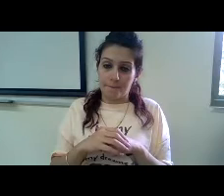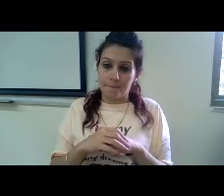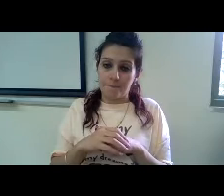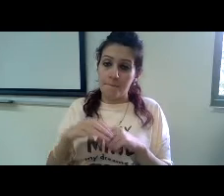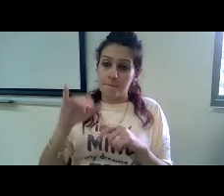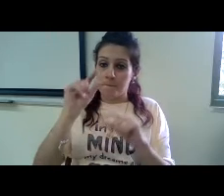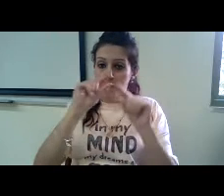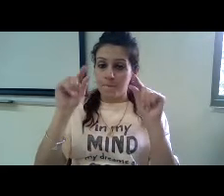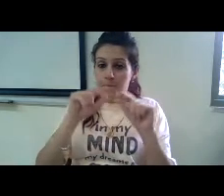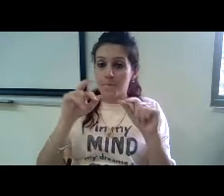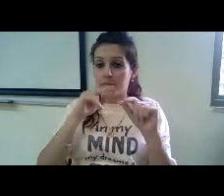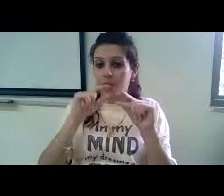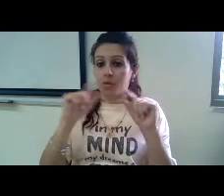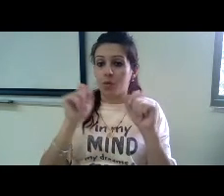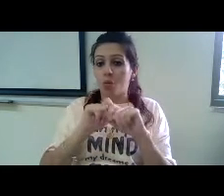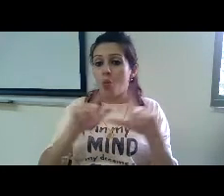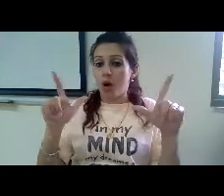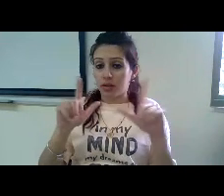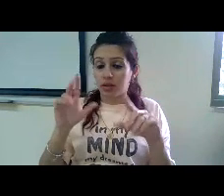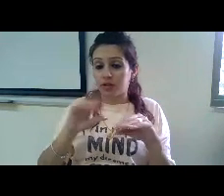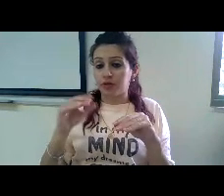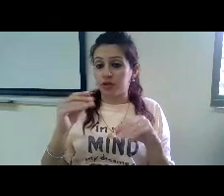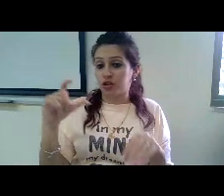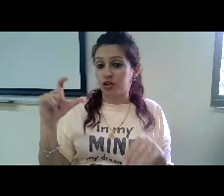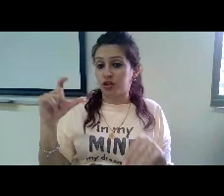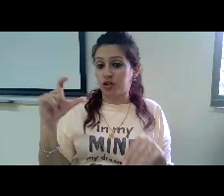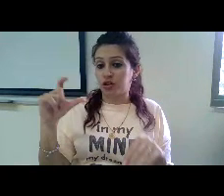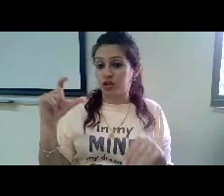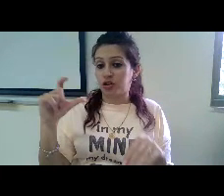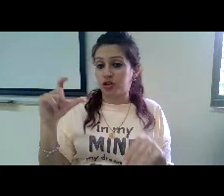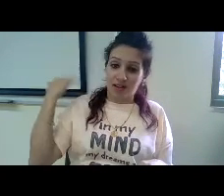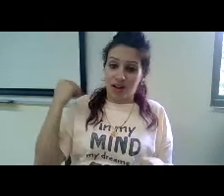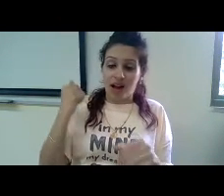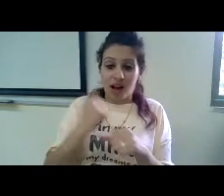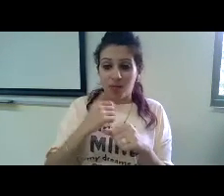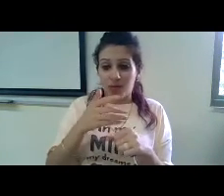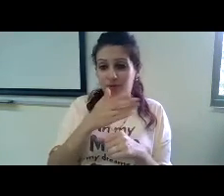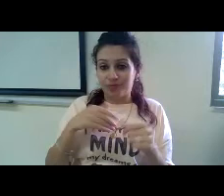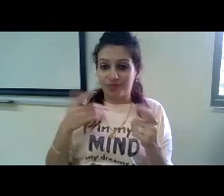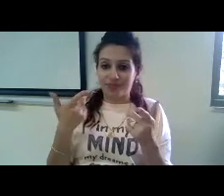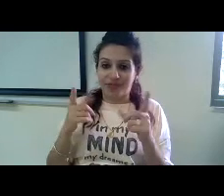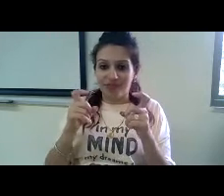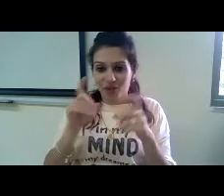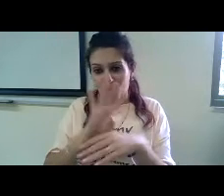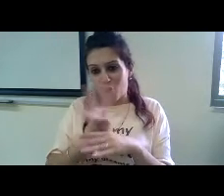But at the same time, we can learn from those parents who have made this conscious decision.